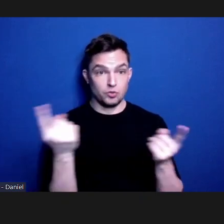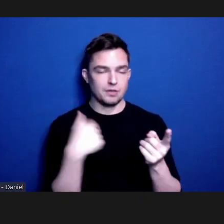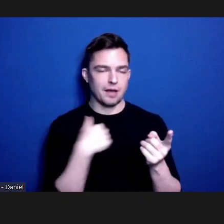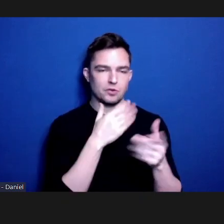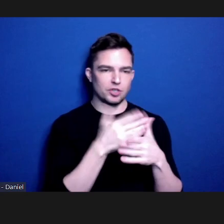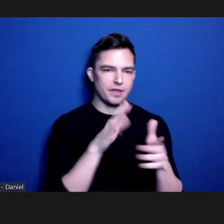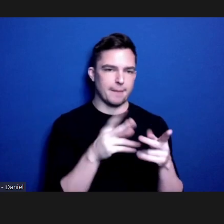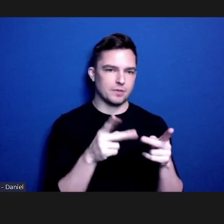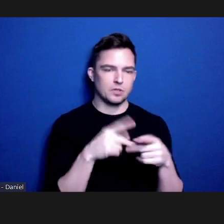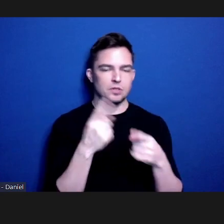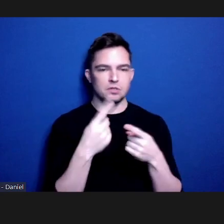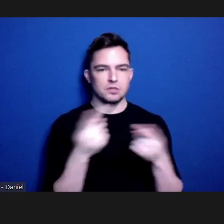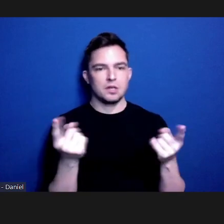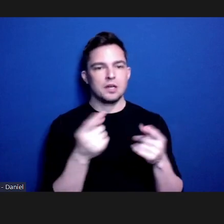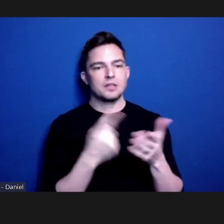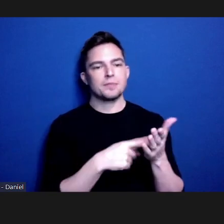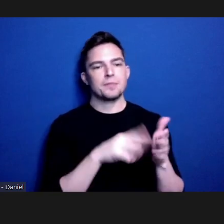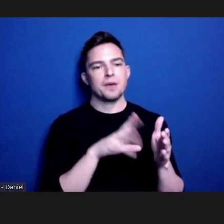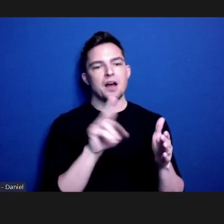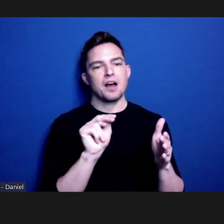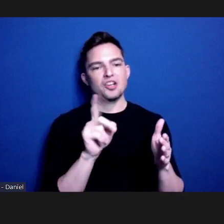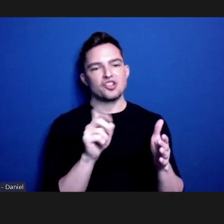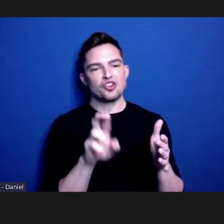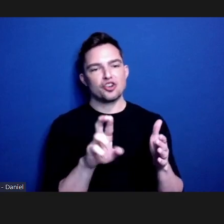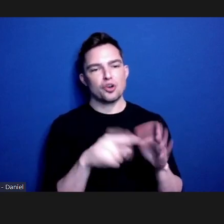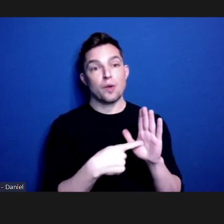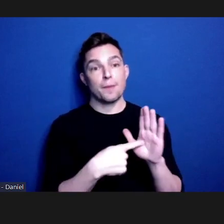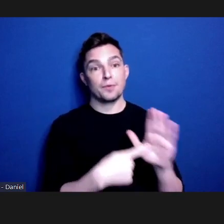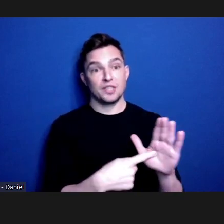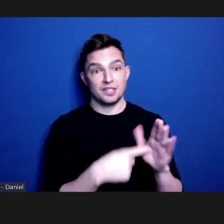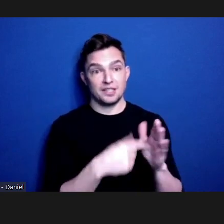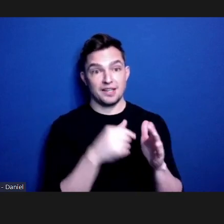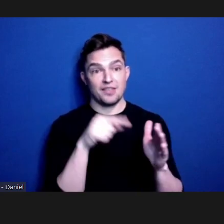sometimes are underrepresented at those calls. And there's so many factors around that. Sometimes